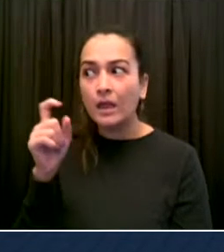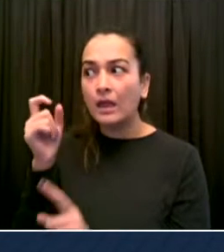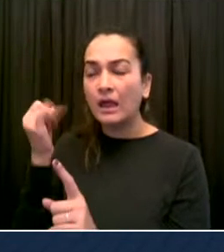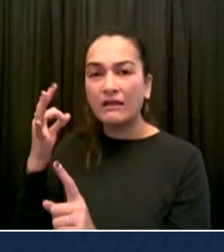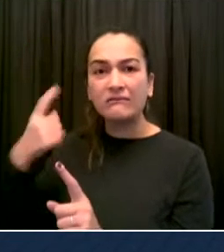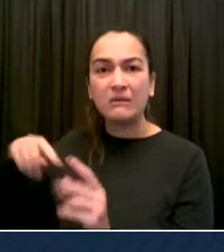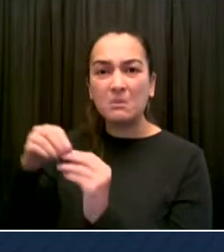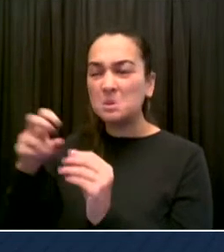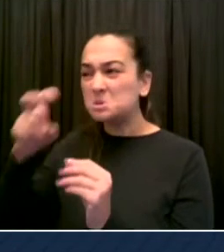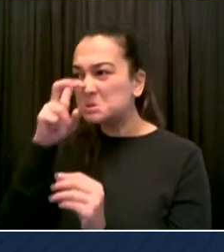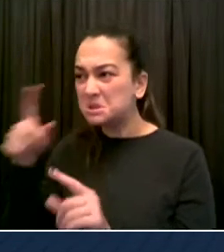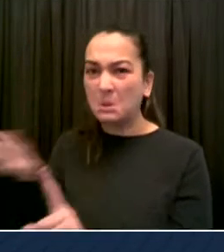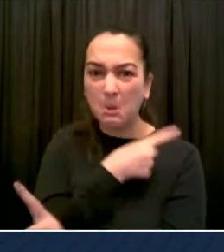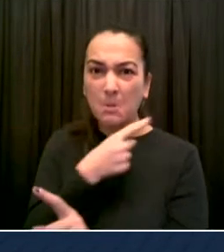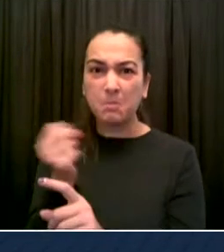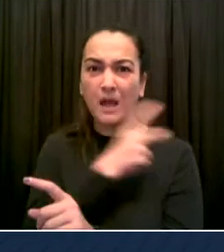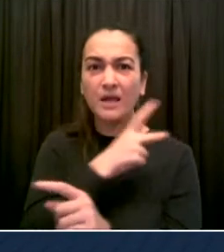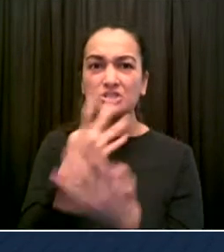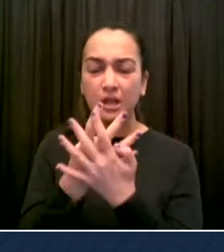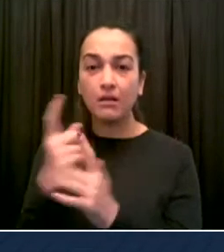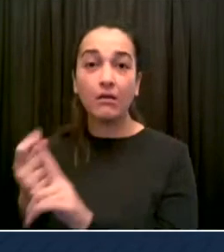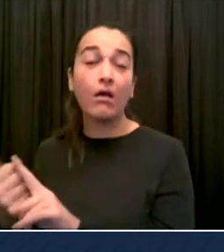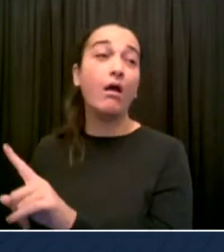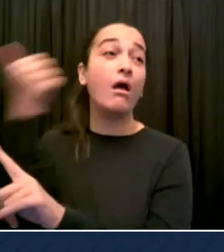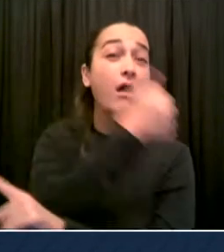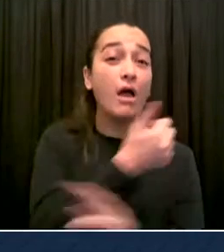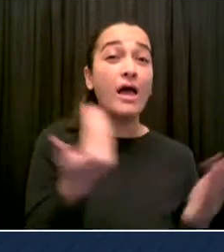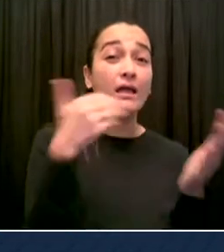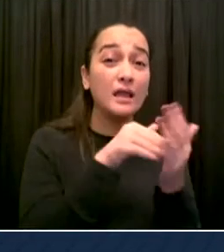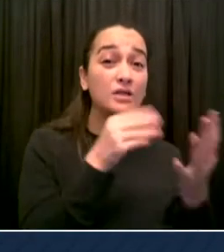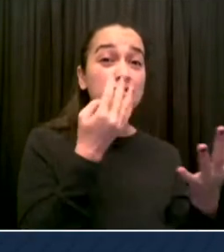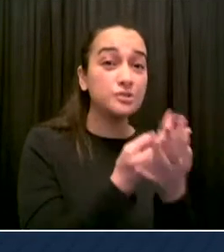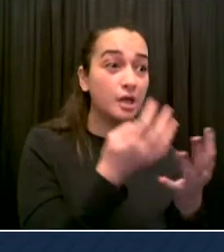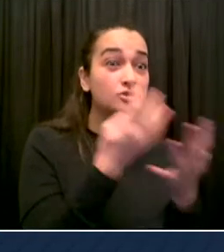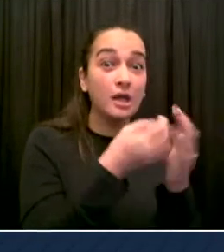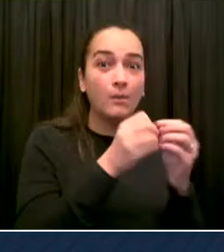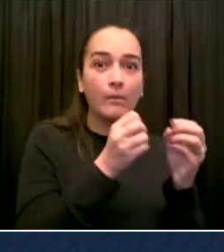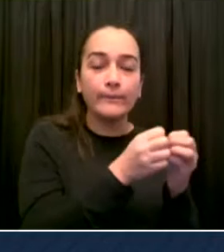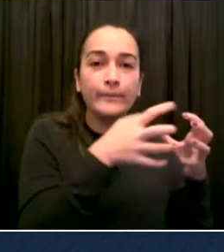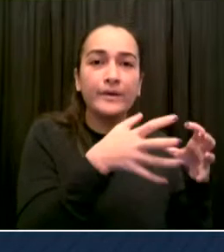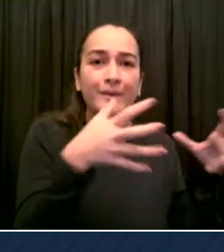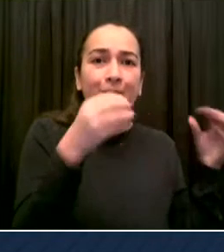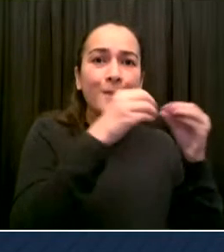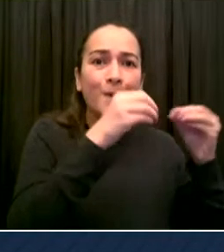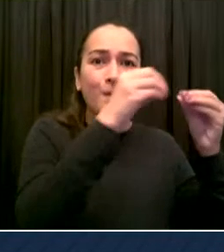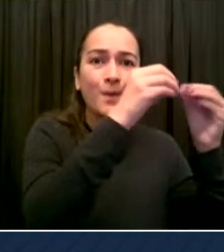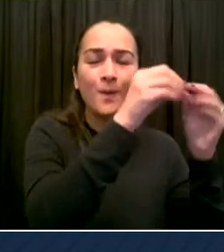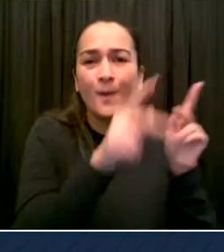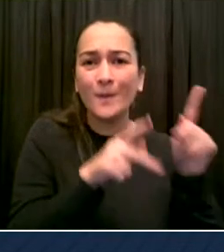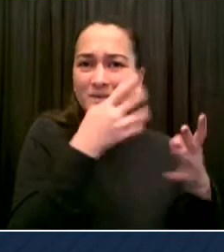COUNTRY. NEW YORK CAN GO FROM RWOST IN THE NATION ON PAROLE TO ONCE AGAIN ALEDING OUR COUNTRY ON SARMTPO LICY. WE DO NOT WANT TO HOLD PEOPLE